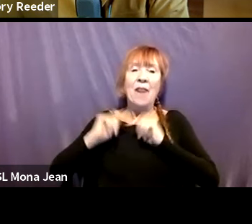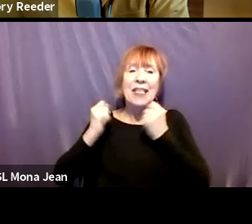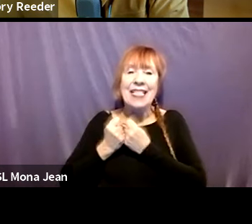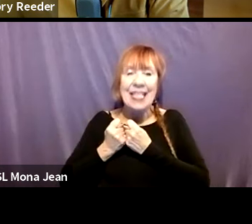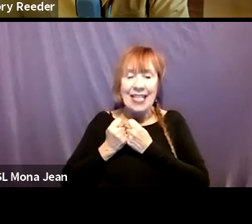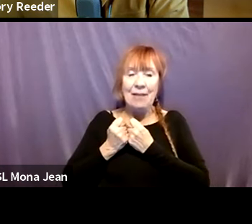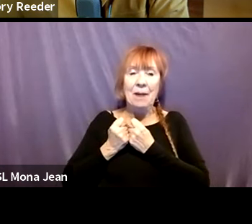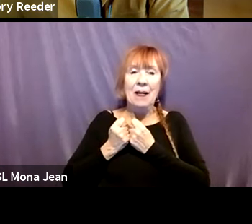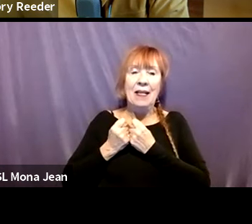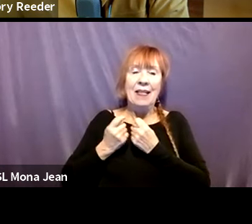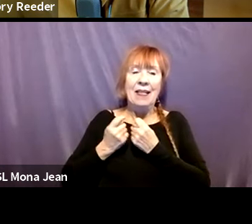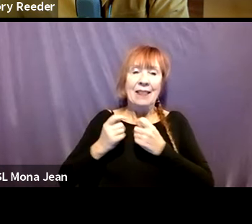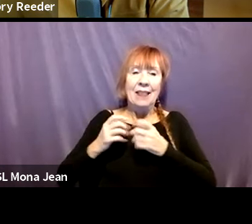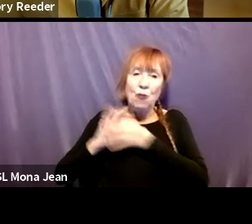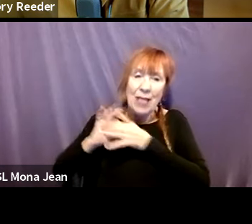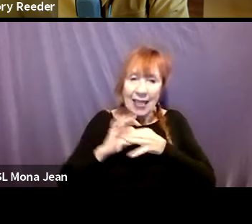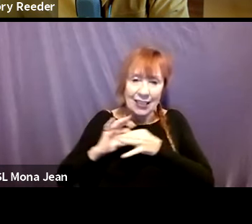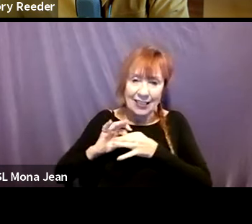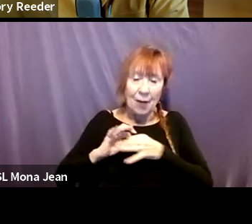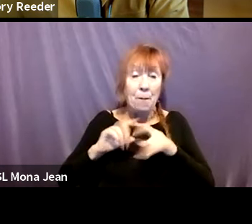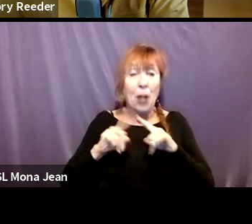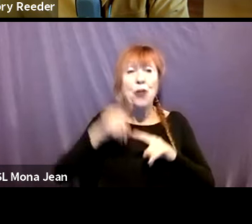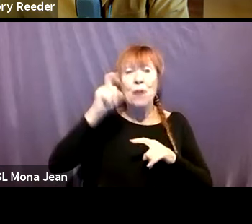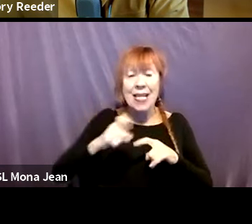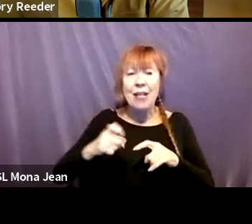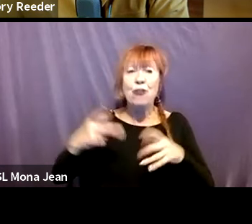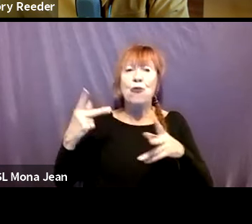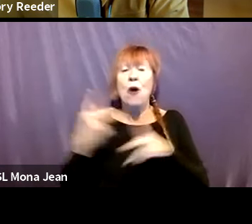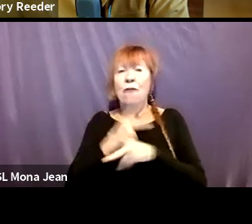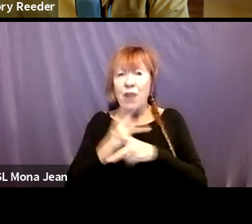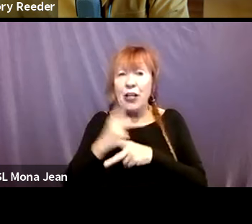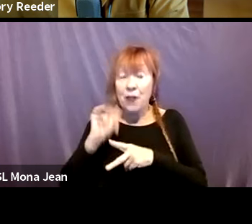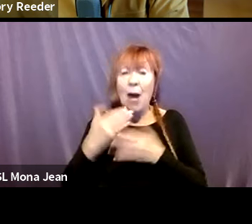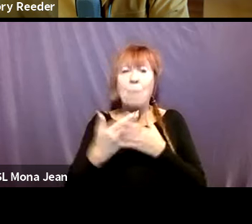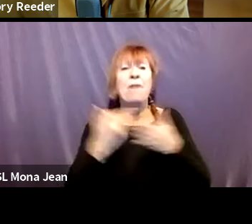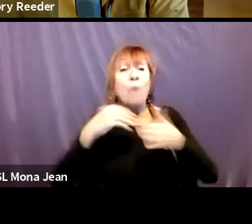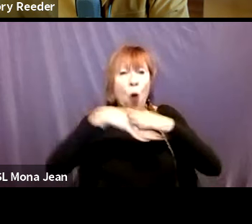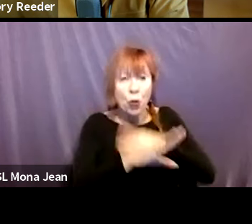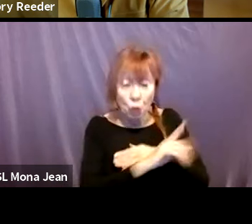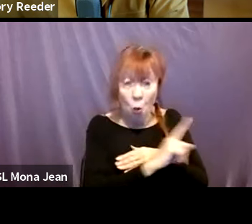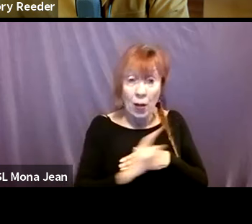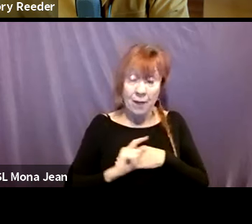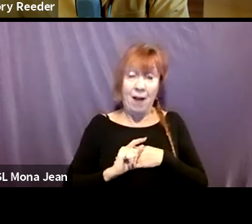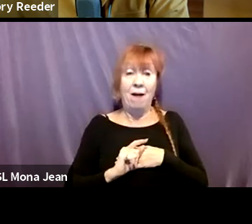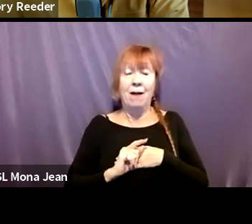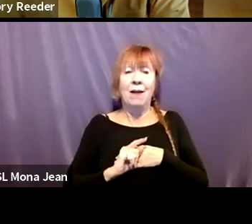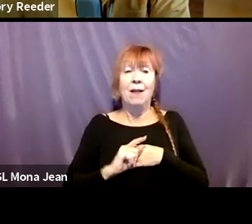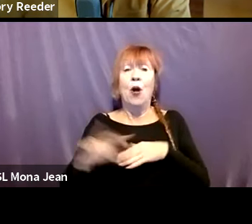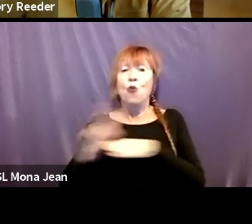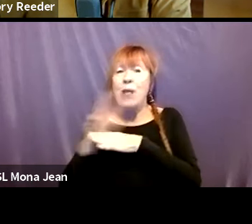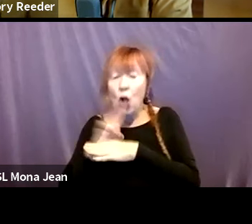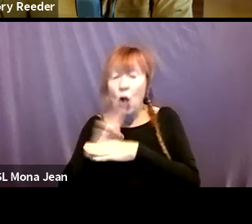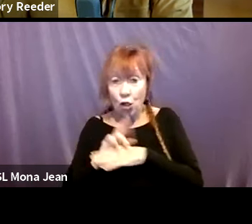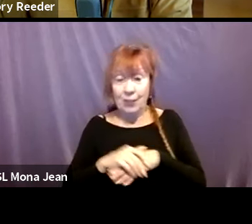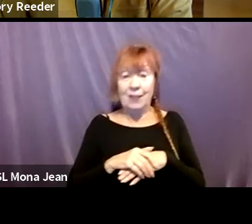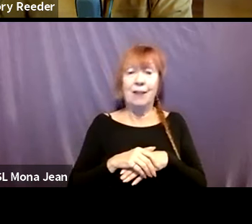but I think it's good to talk that all out, what your role is. You know, it's like a relationship,